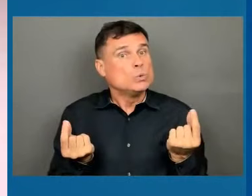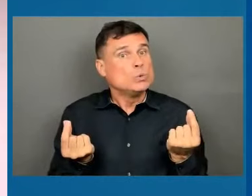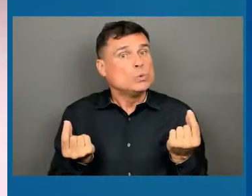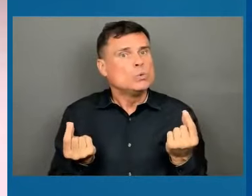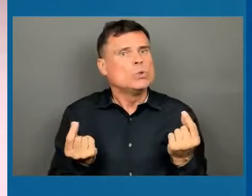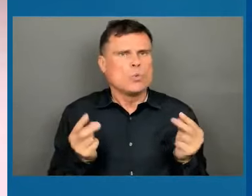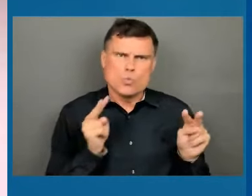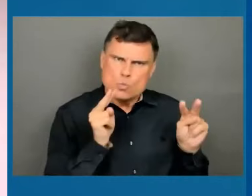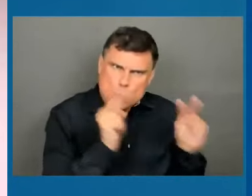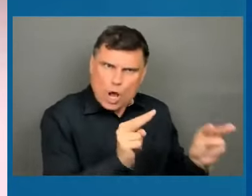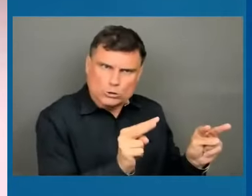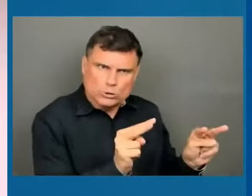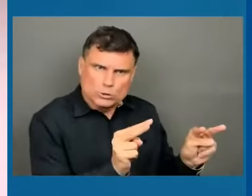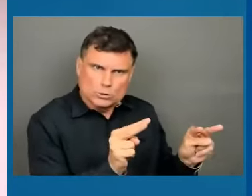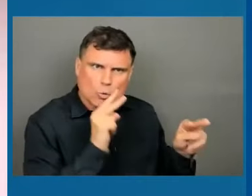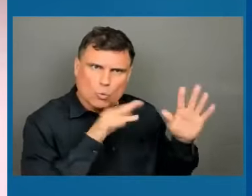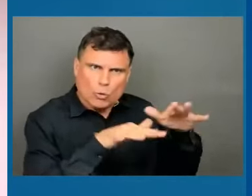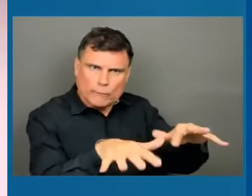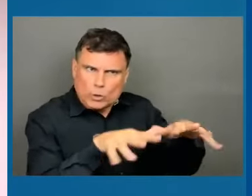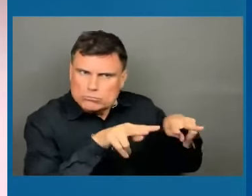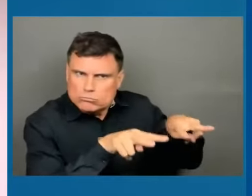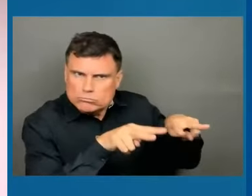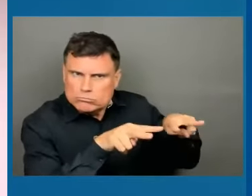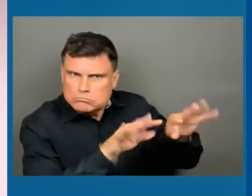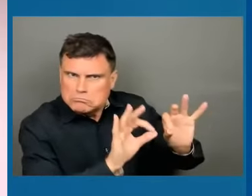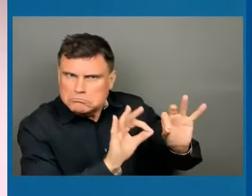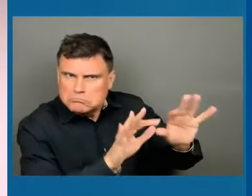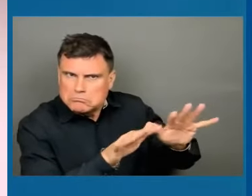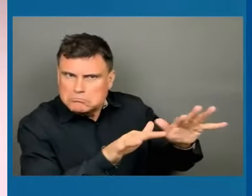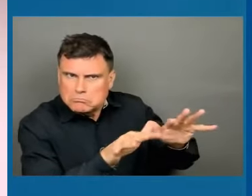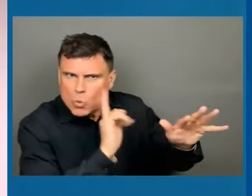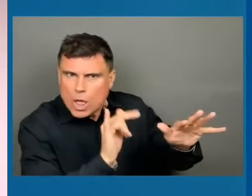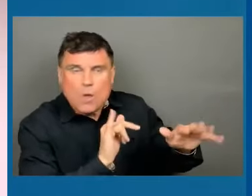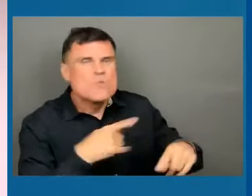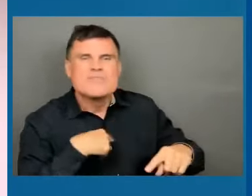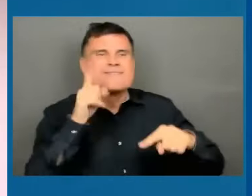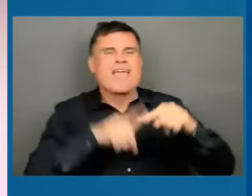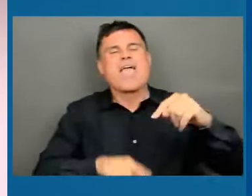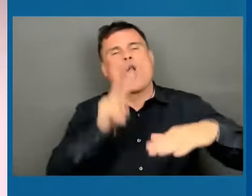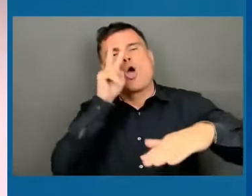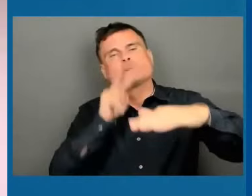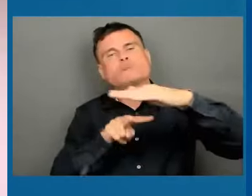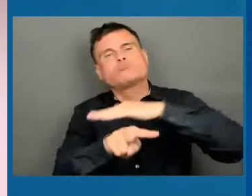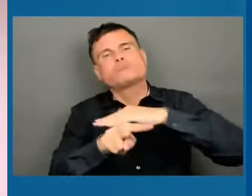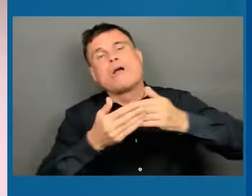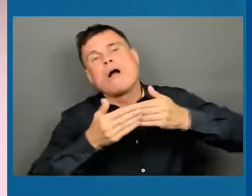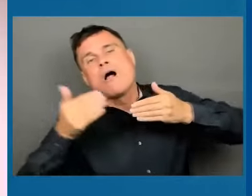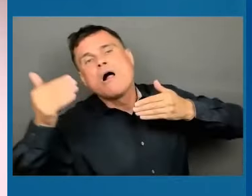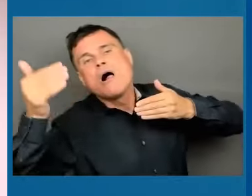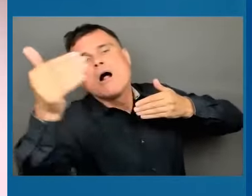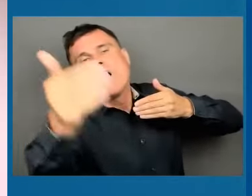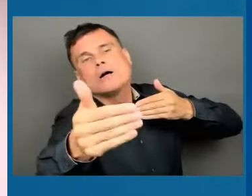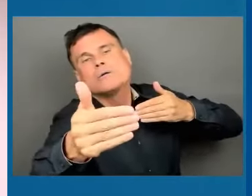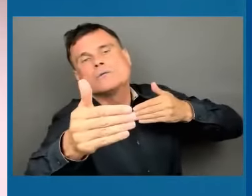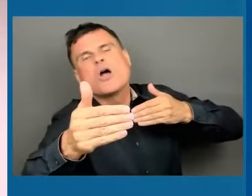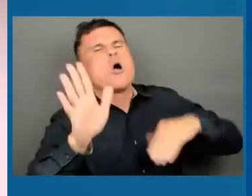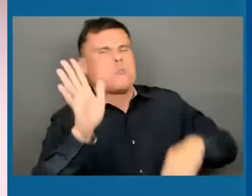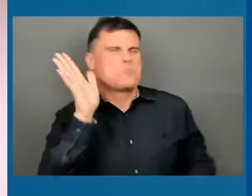flood or not. We're not able to forecast to that level of clarity beyond just looking at